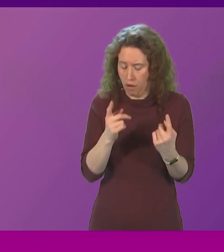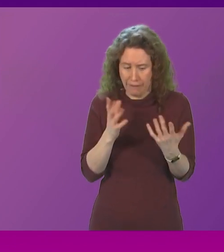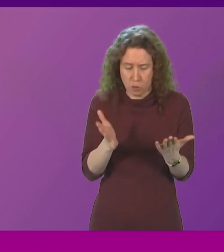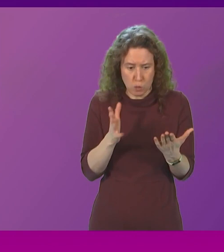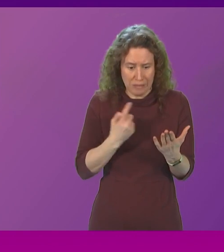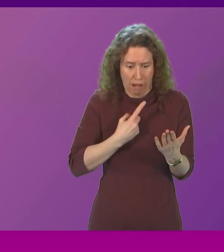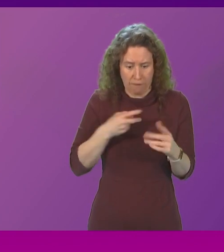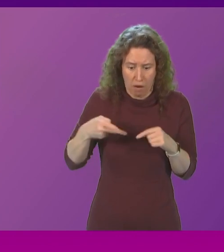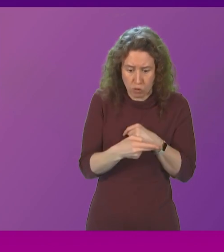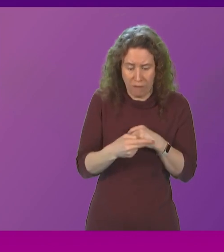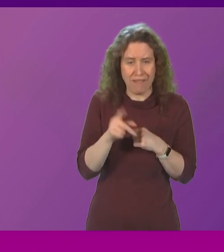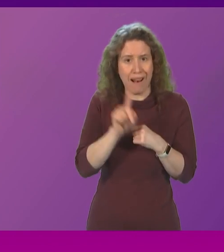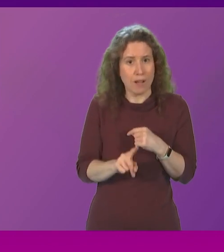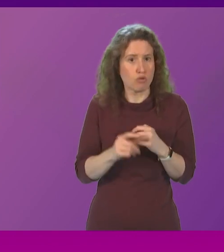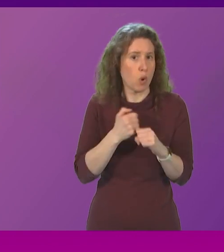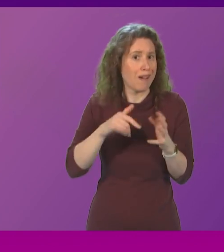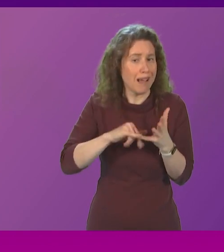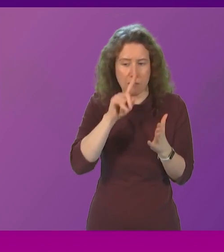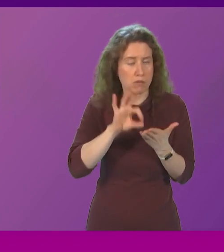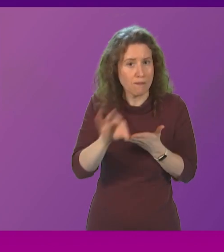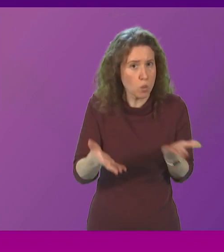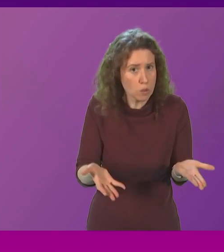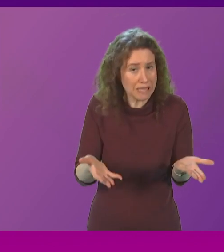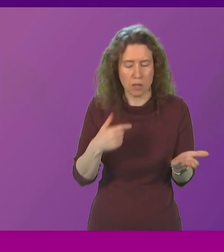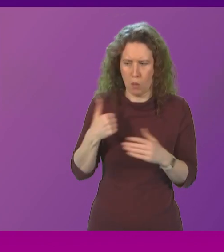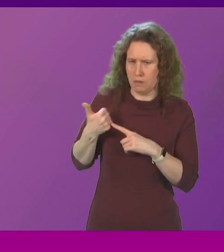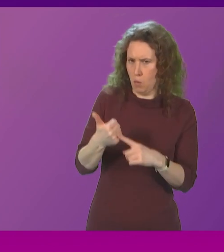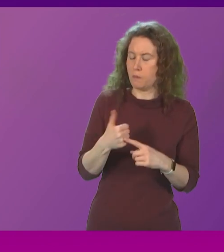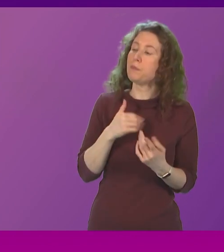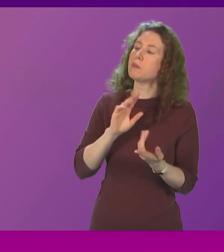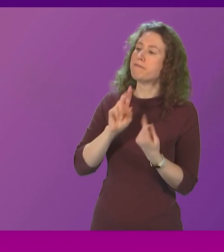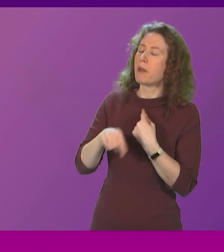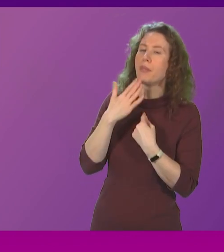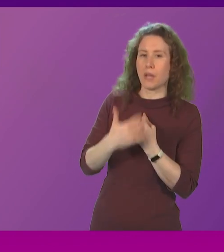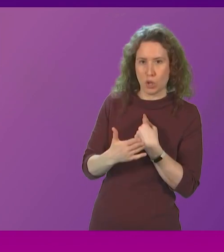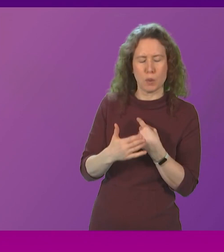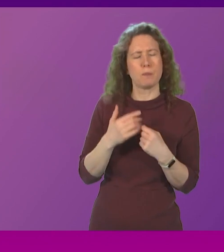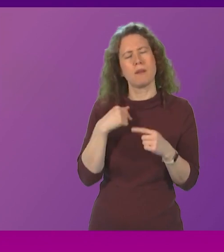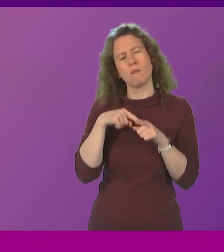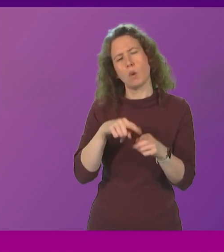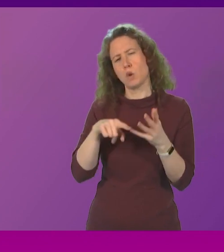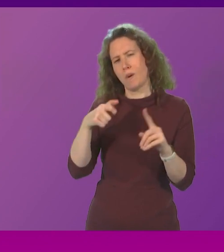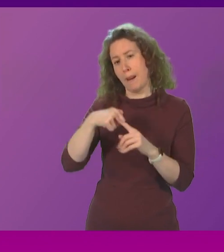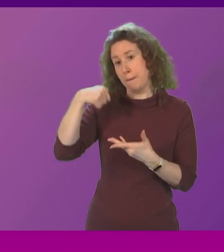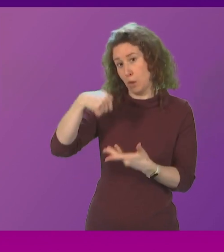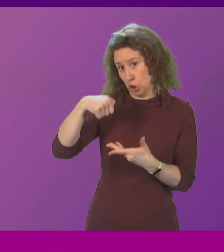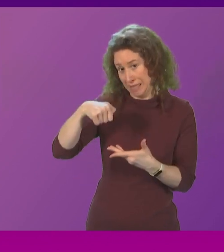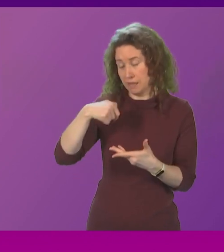their energy. Following the United Kingdom budget, Office for Budget Responsibility forecasts show that